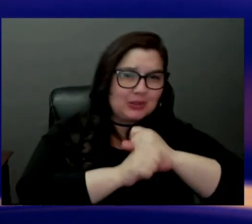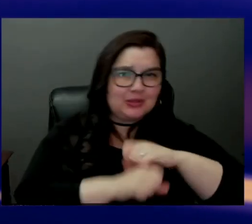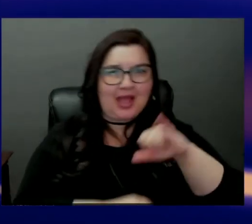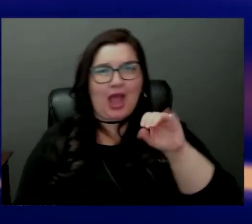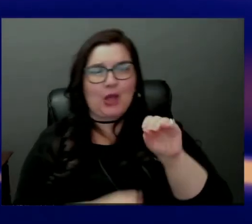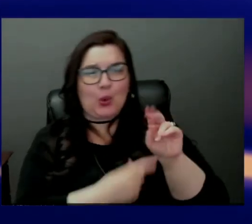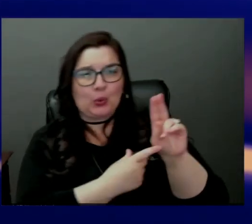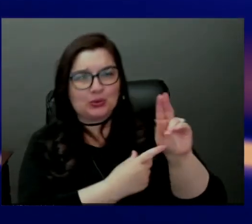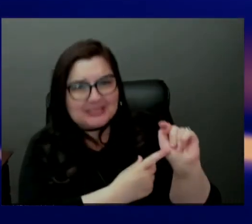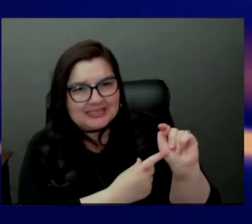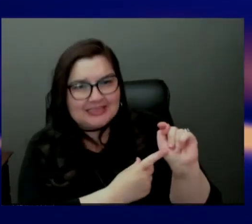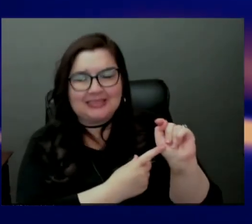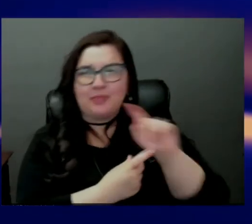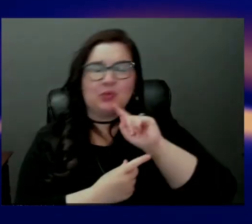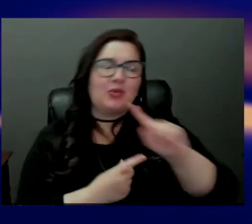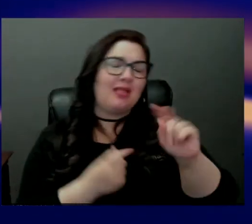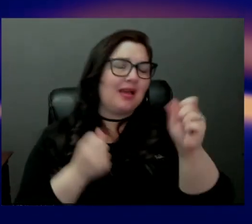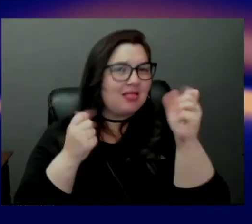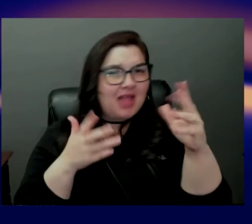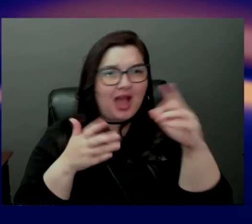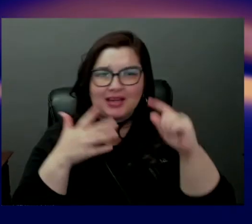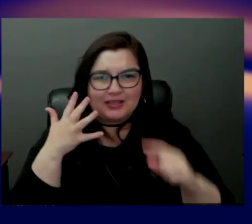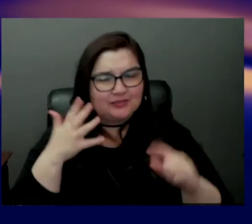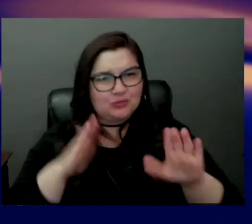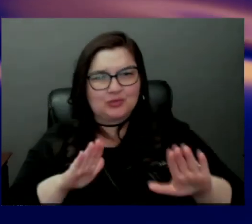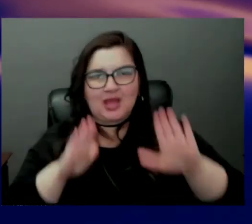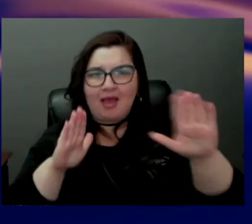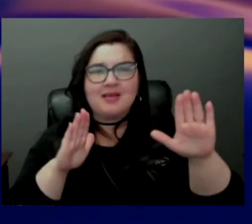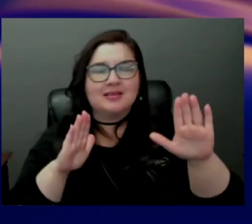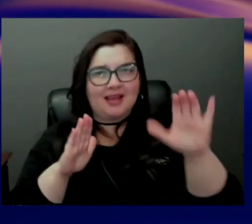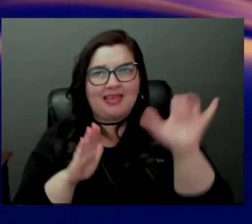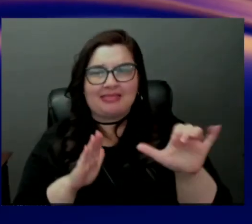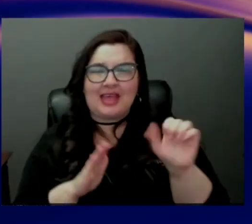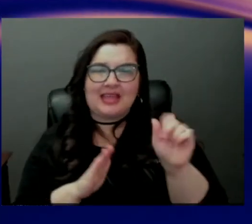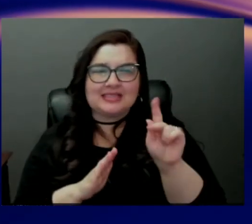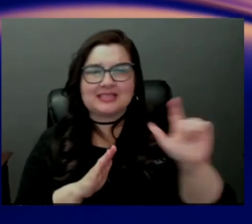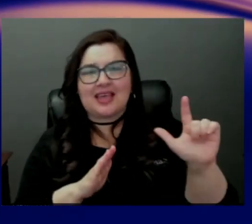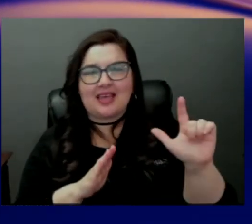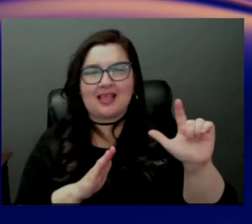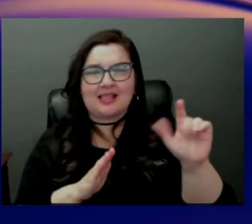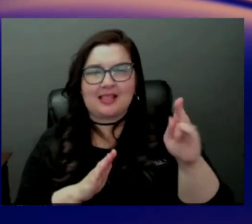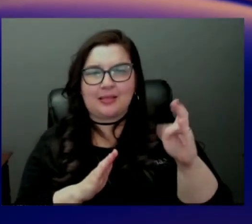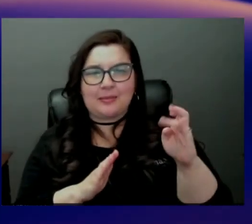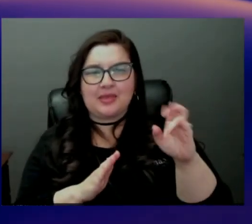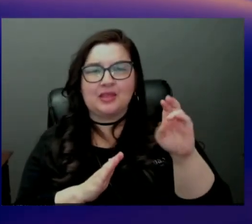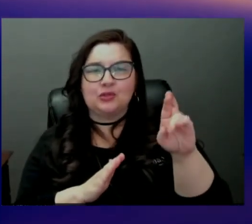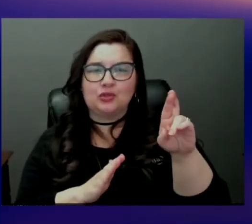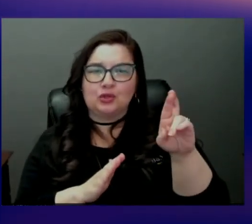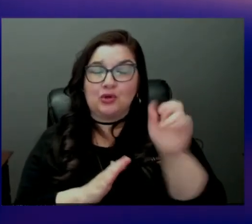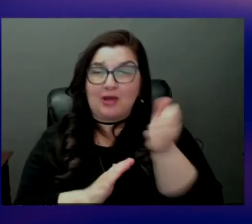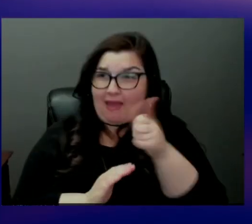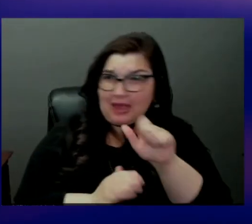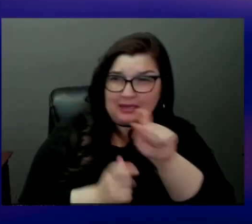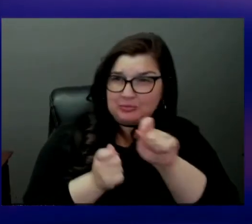lots of great stuff up on Skill Builder, so. Yeah, any particular courses you would highlight maybe,